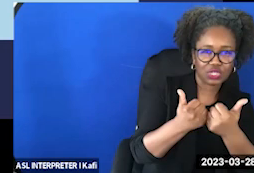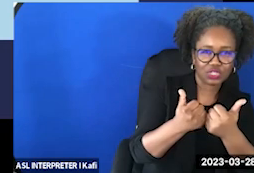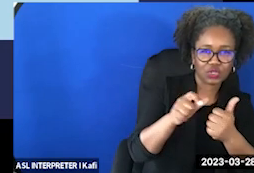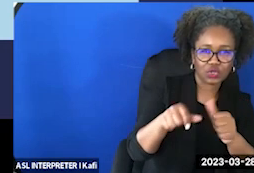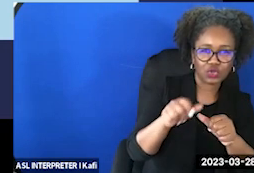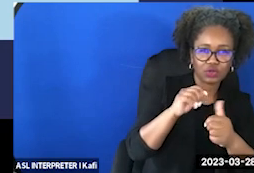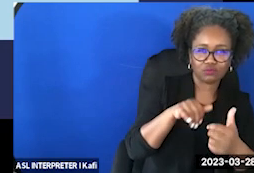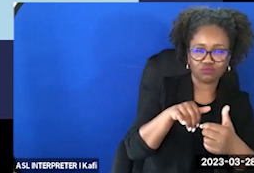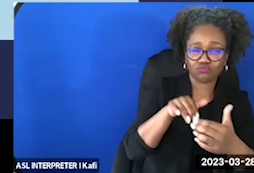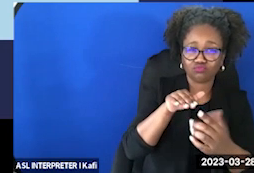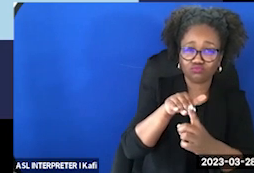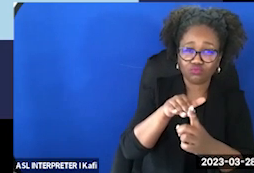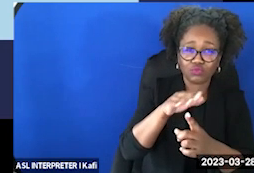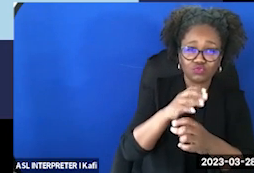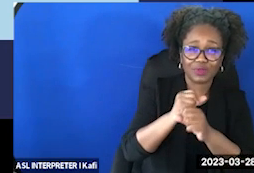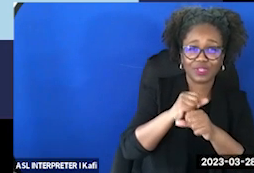Debbie Stine, Science & Technology Policy Academy: So there's